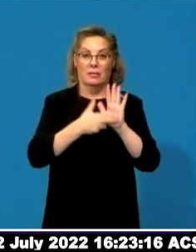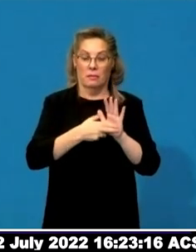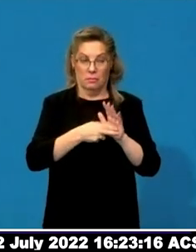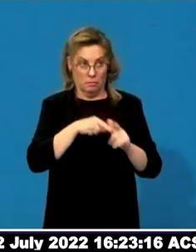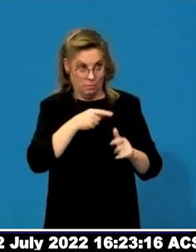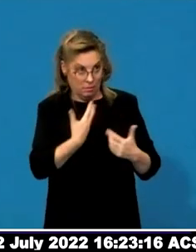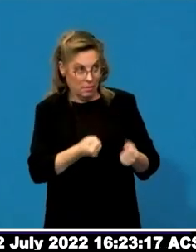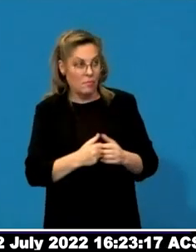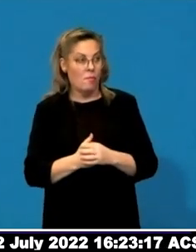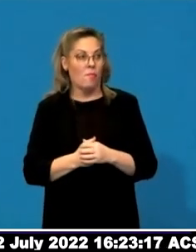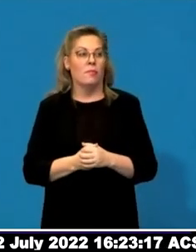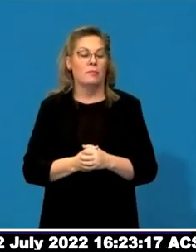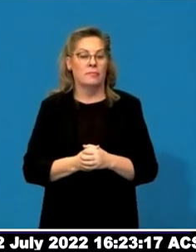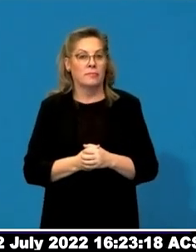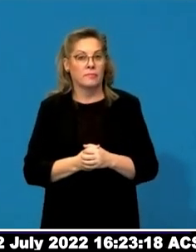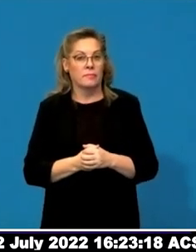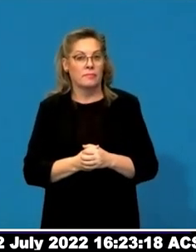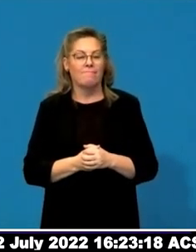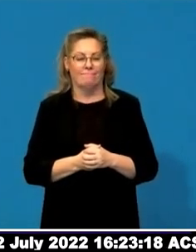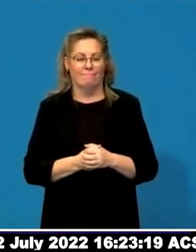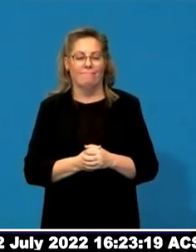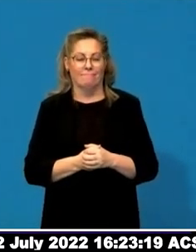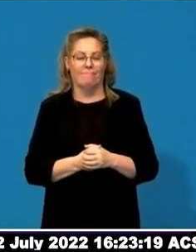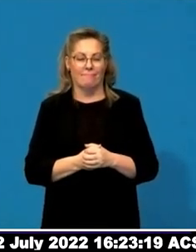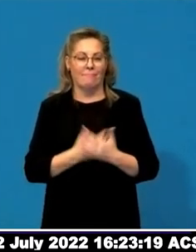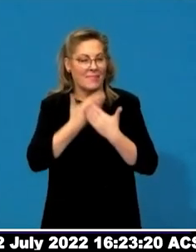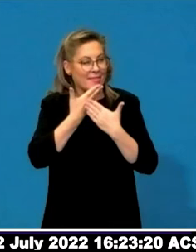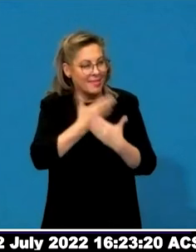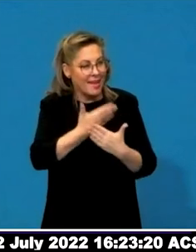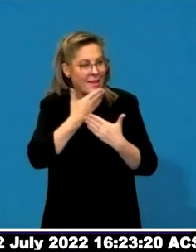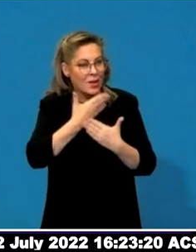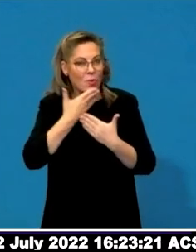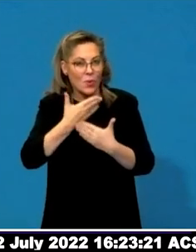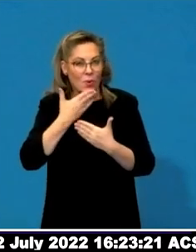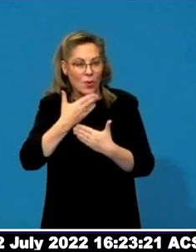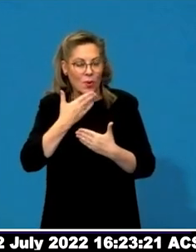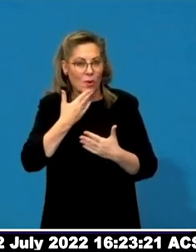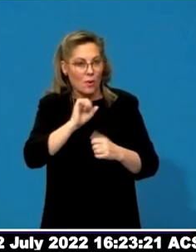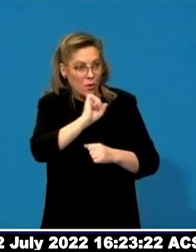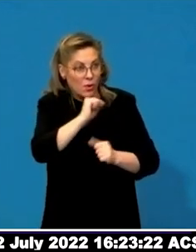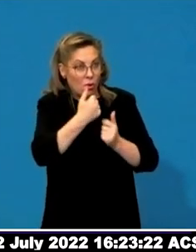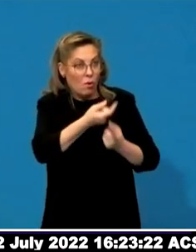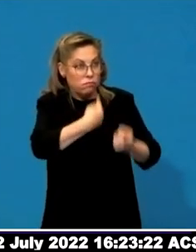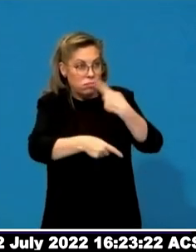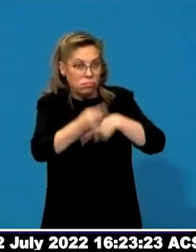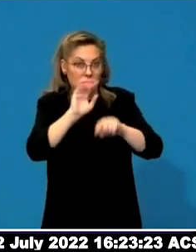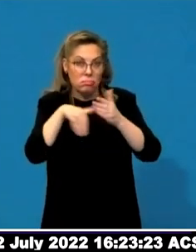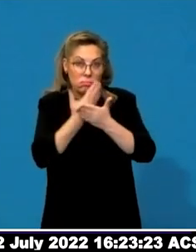I just had one question. Thank you very much, all of you, for giving your evidence this afternoon.